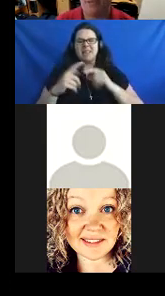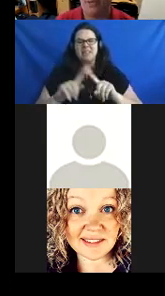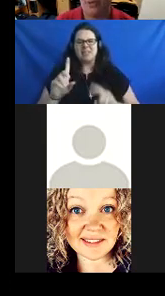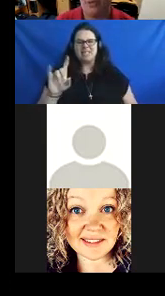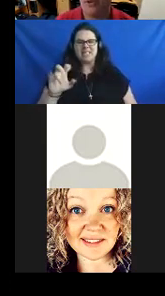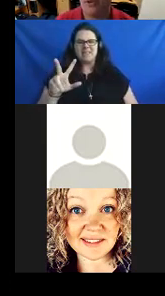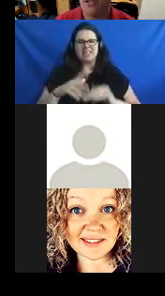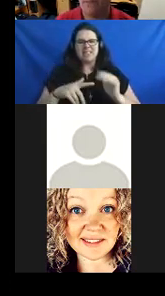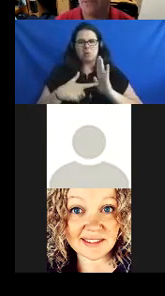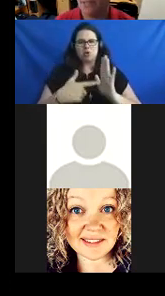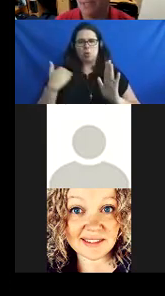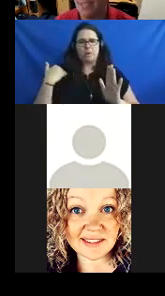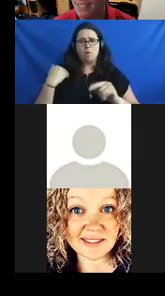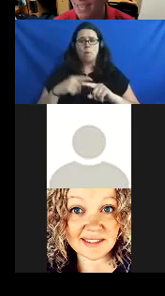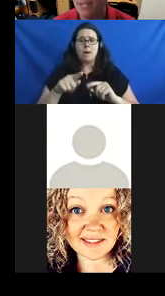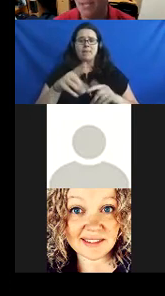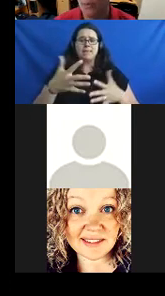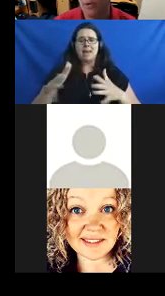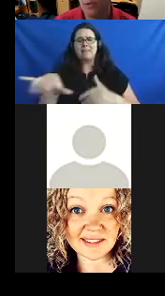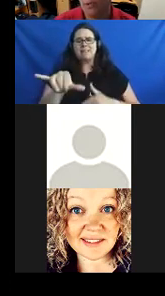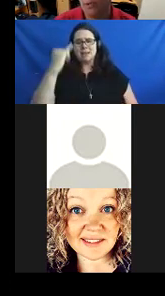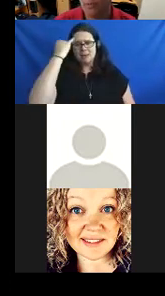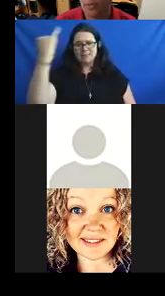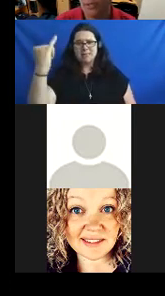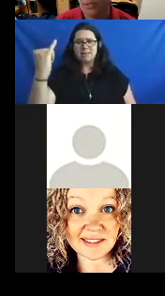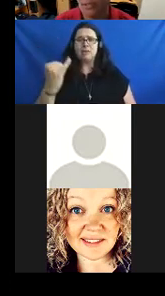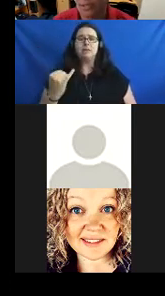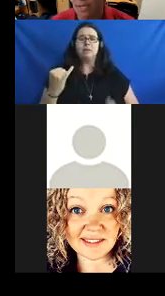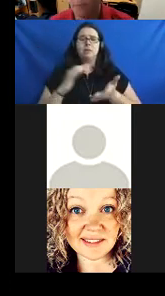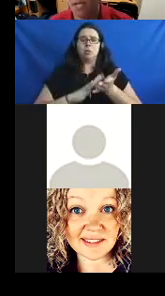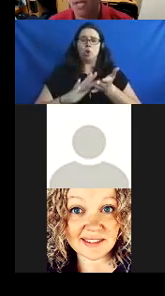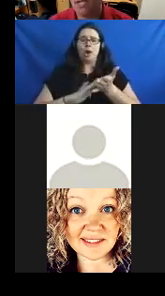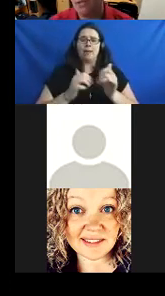I AM SHOWING YOU HERE BUT KIND OF THE SAME IDEA WHERE THE BRAILLE LAGS BEHIND.